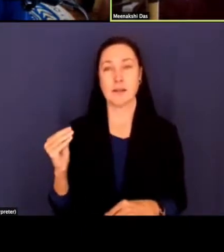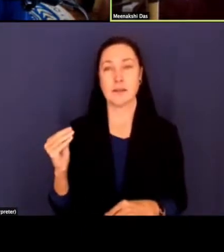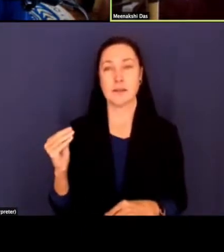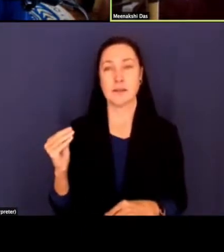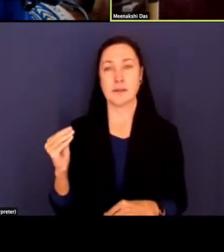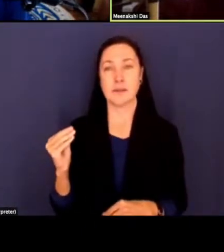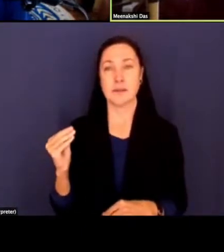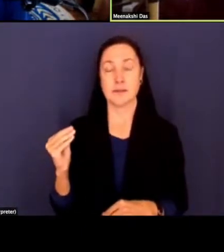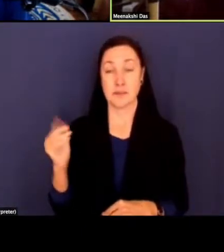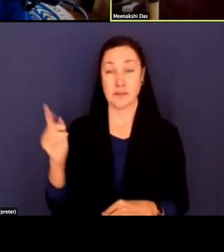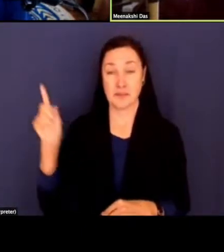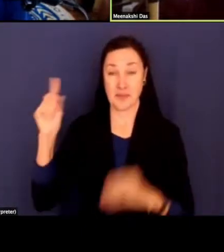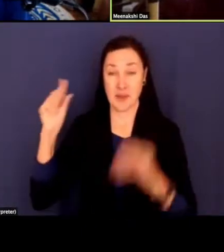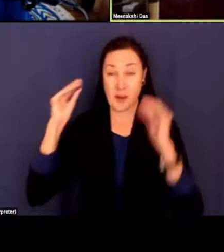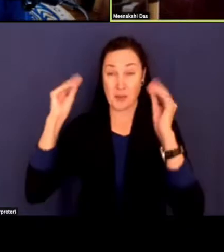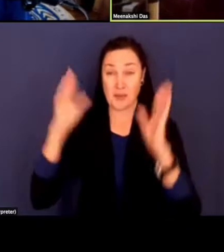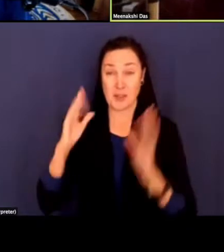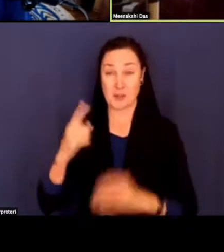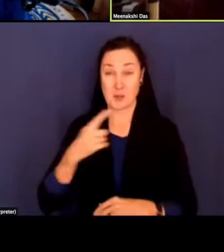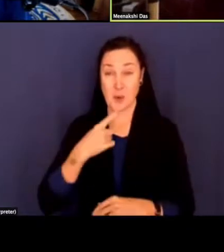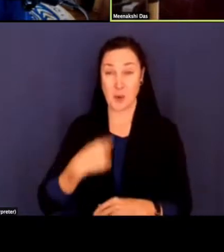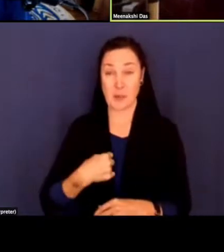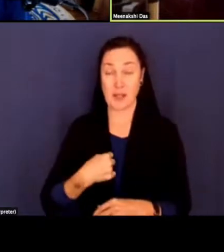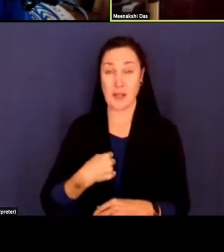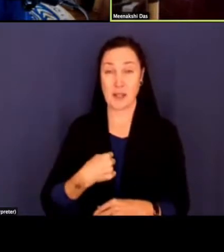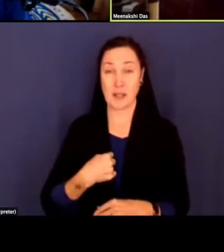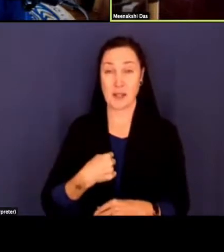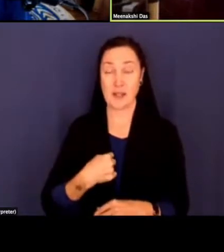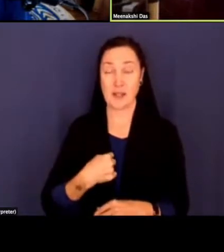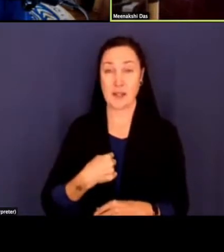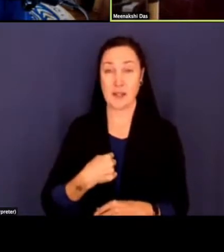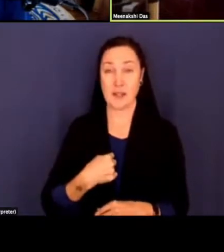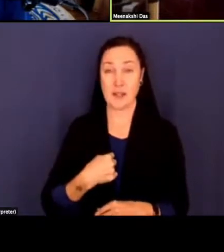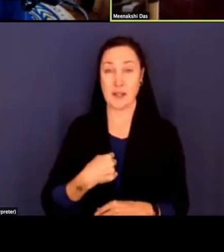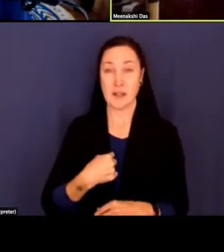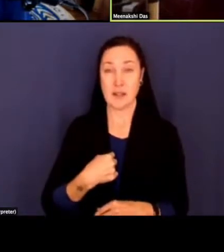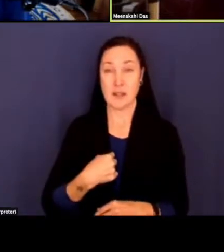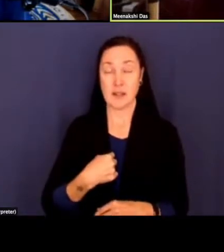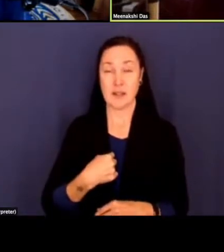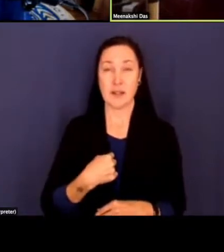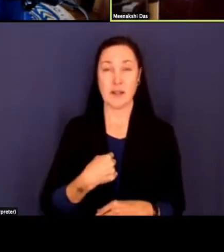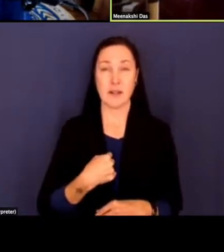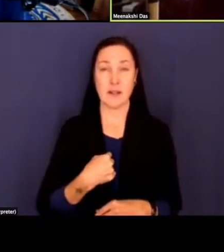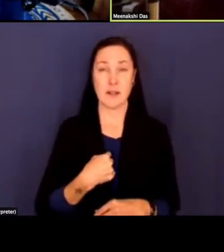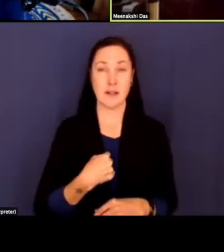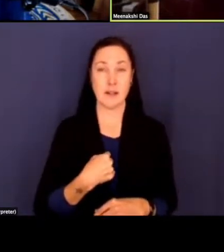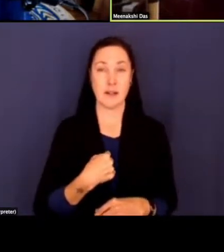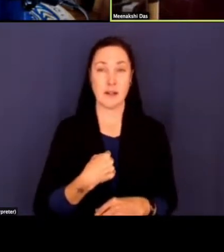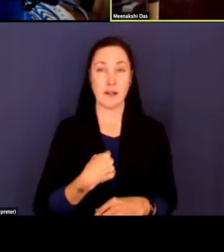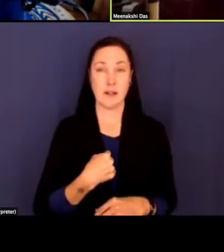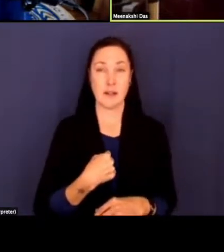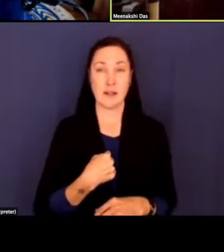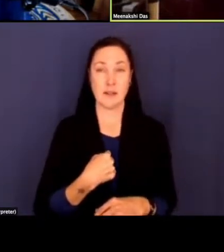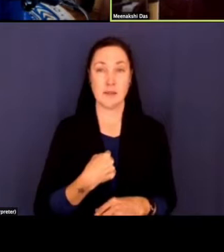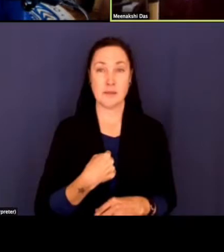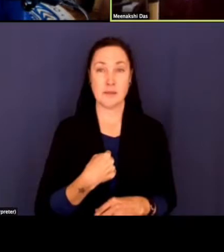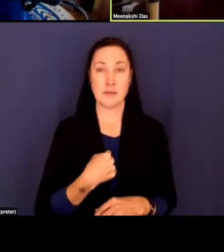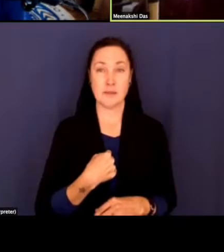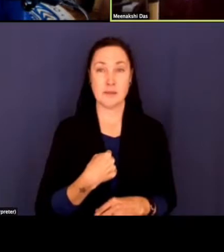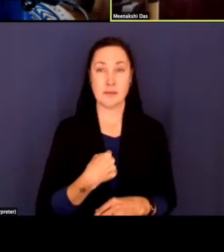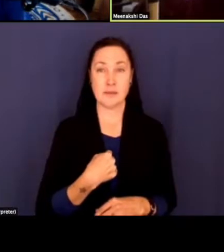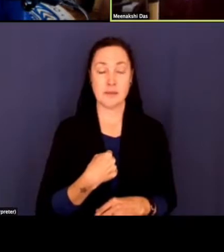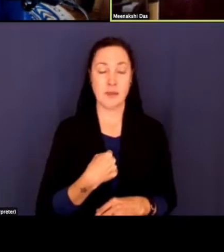professor told me that I shouldn't I should not speak